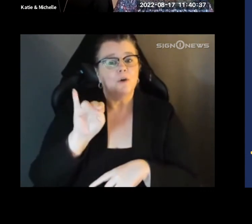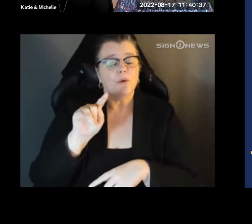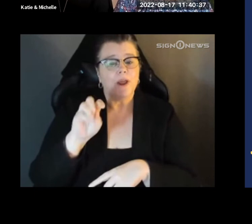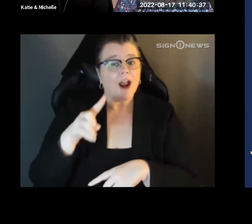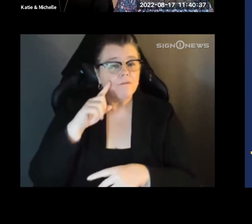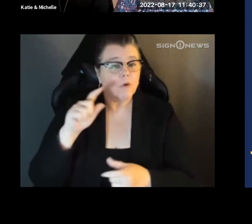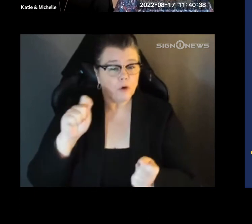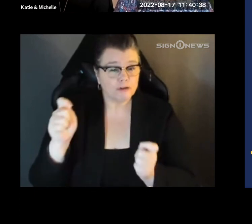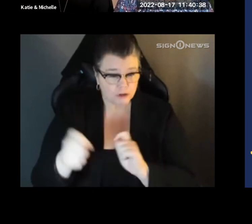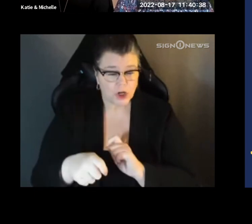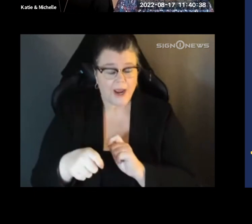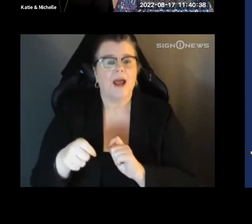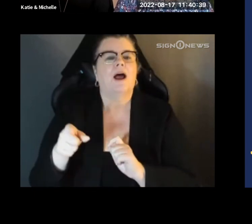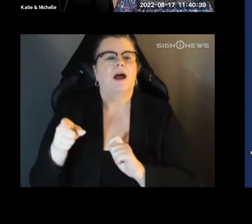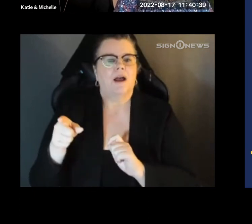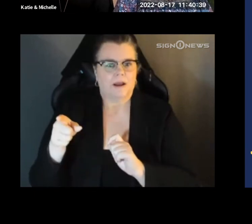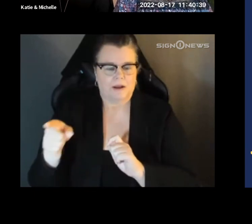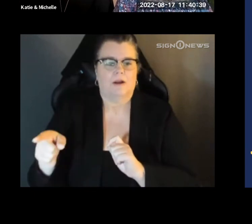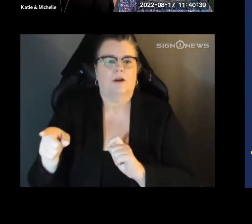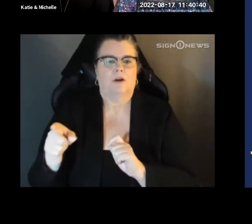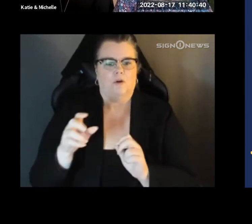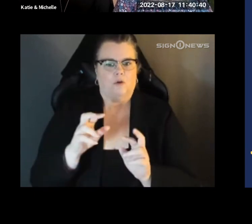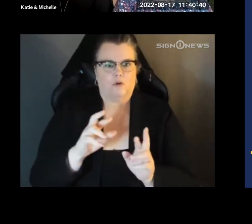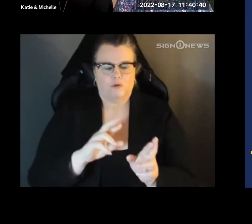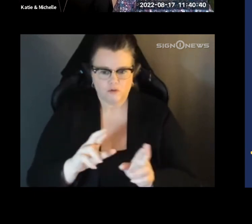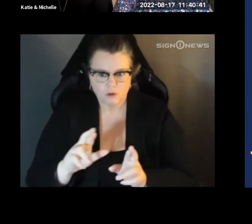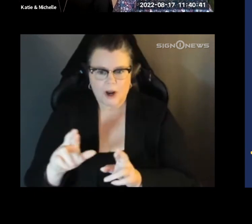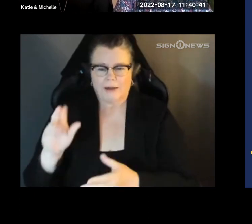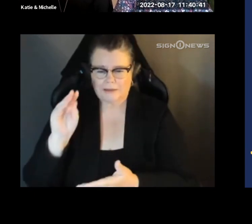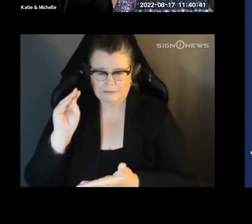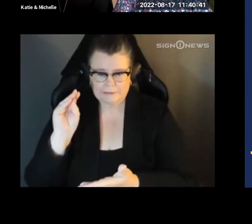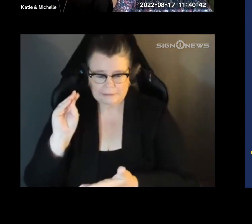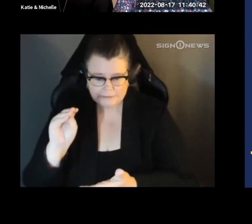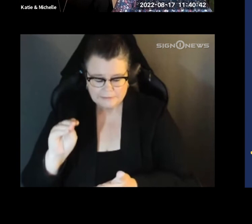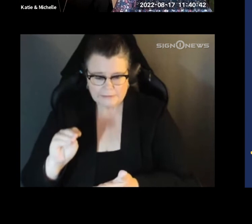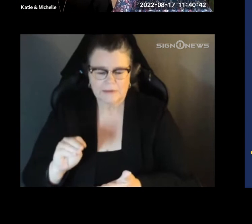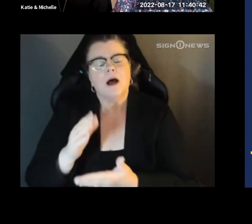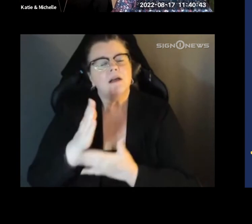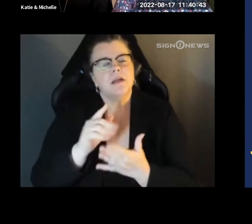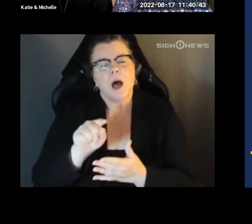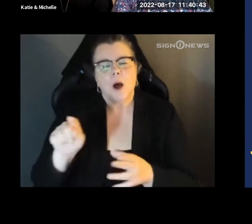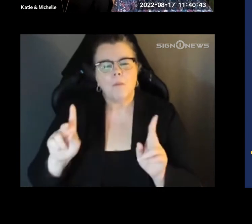um in the pre-plane like to get ready so there are folks with intellectual and developmental disabilities coming up with questions